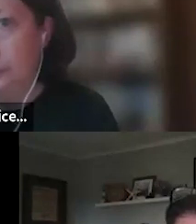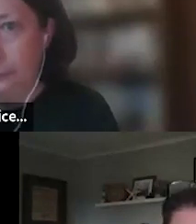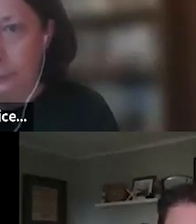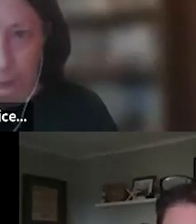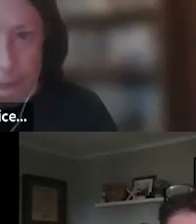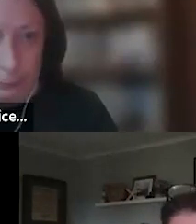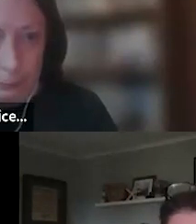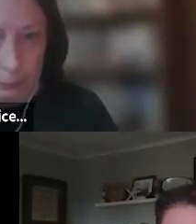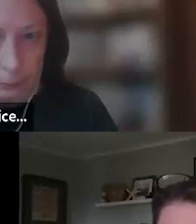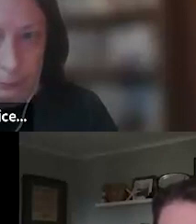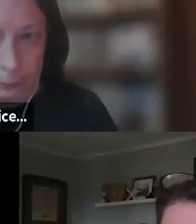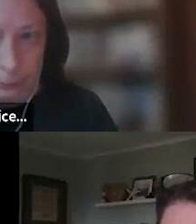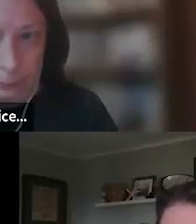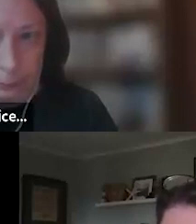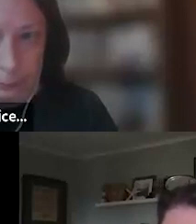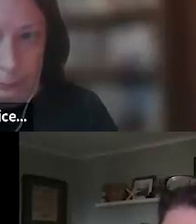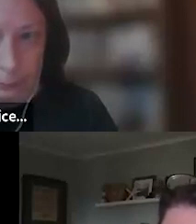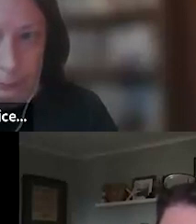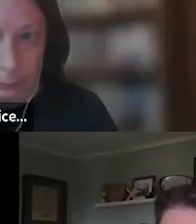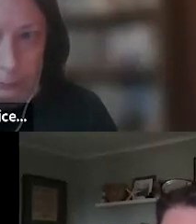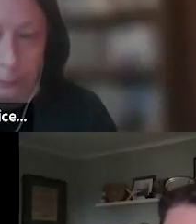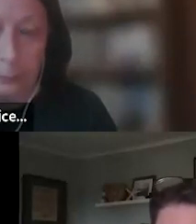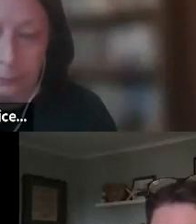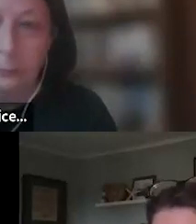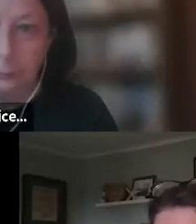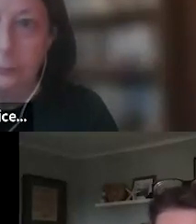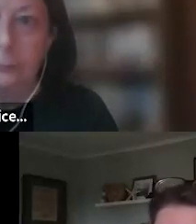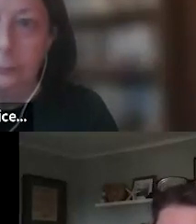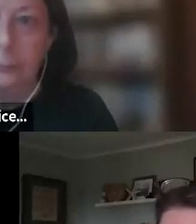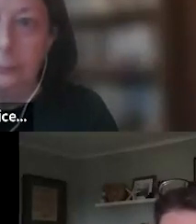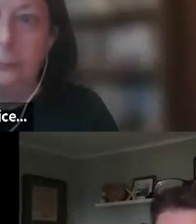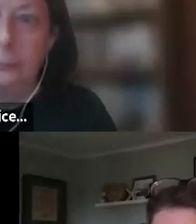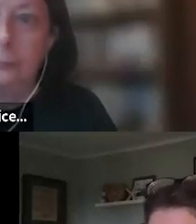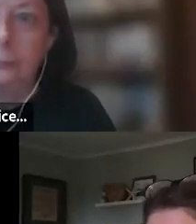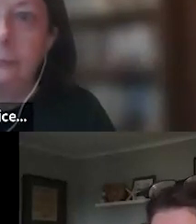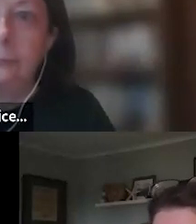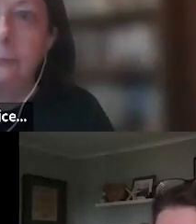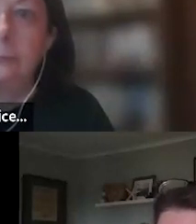Great. Thanks for the local perspective. That's helpful to know 'cause many communities use different tools